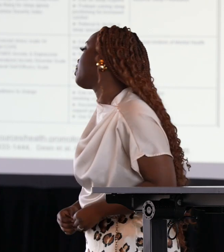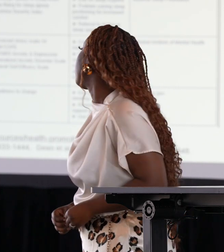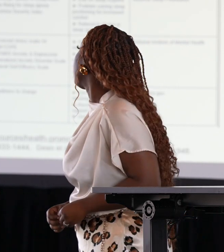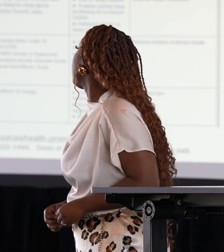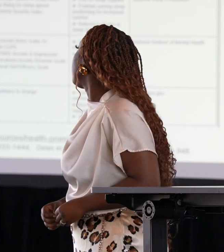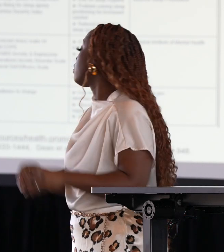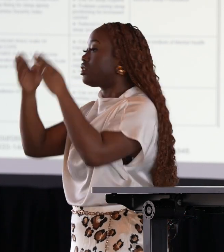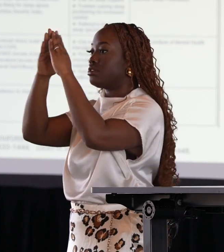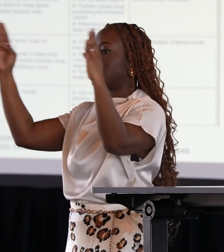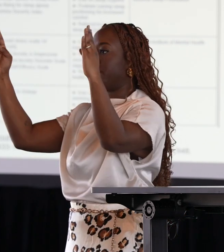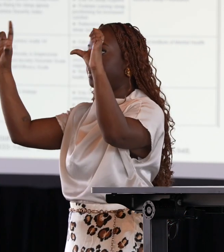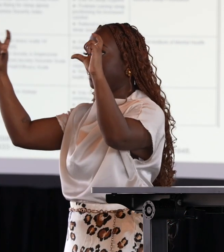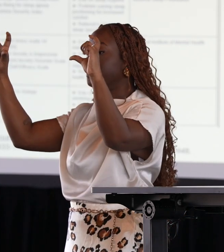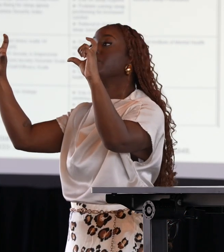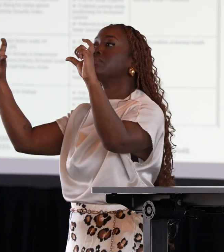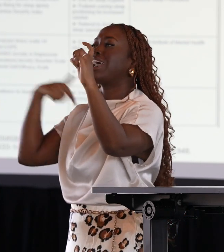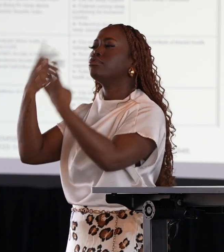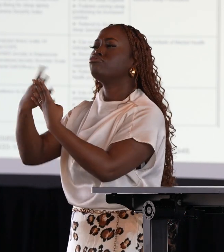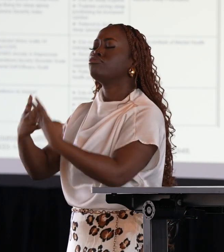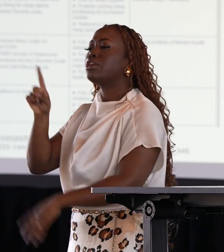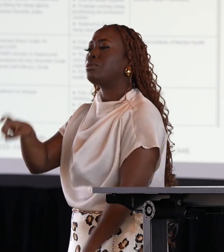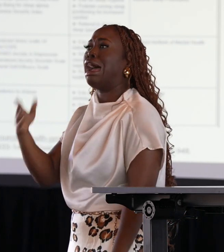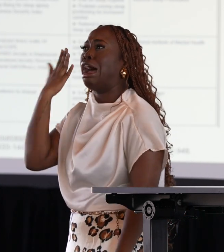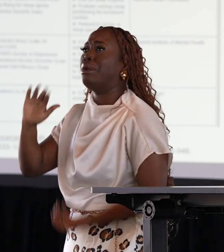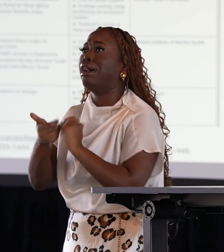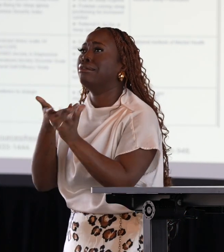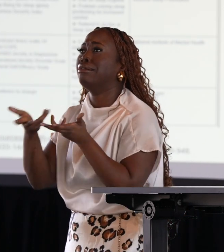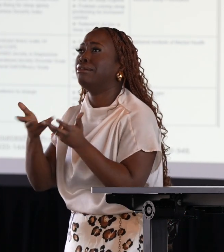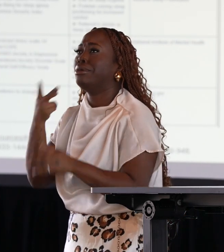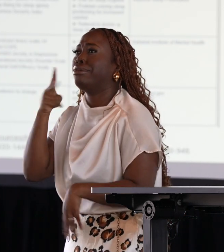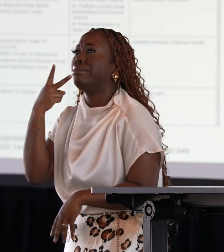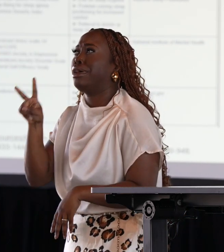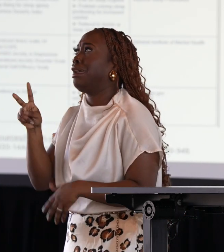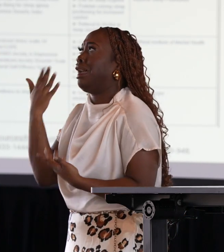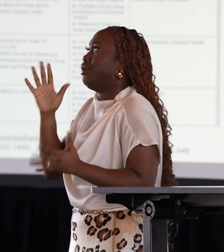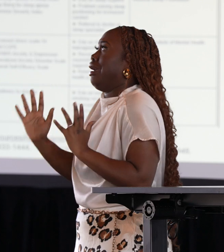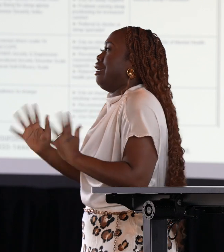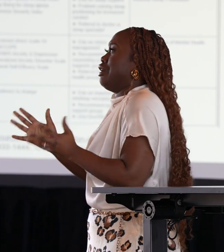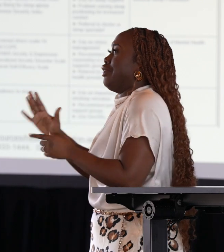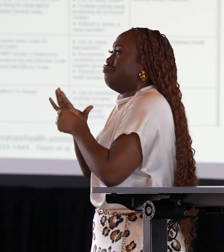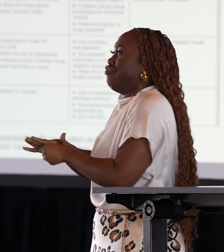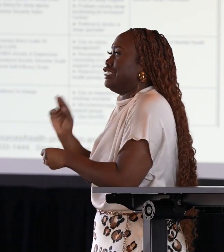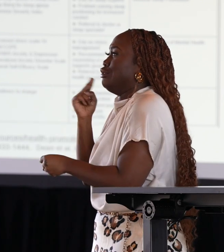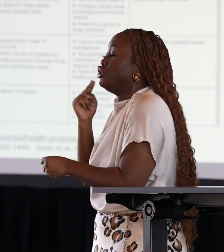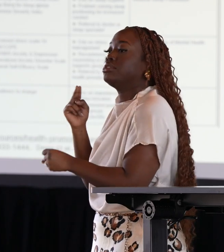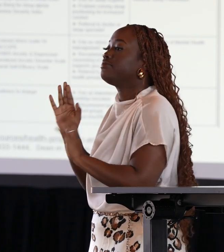top, we have screening questions. If you're like, I don't know how to talk to somebody about smoking, I don't talk about their stress or nutrition, there's example